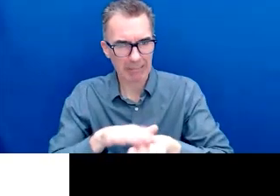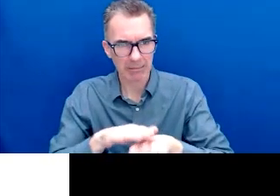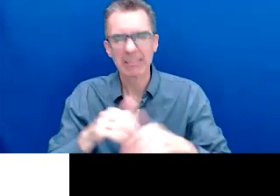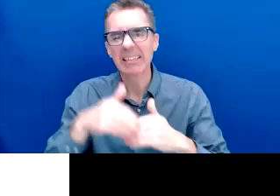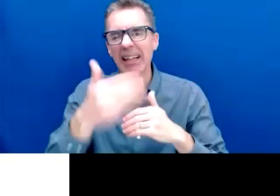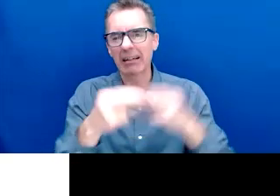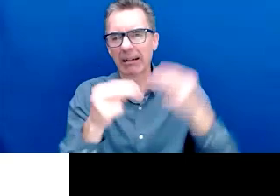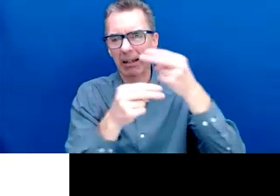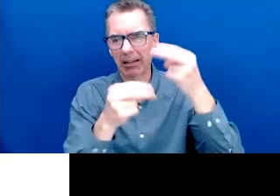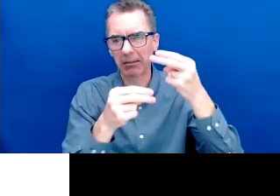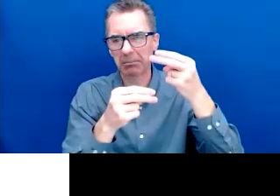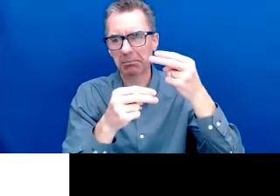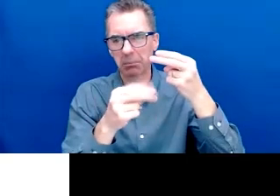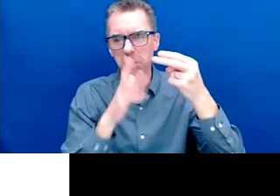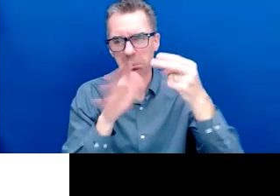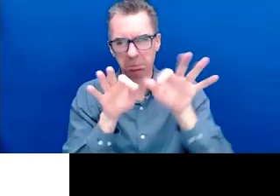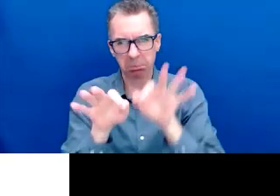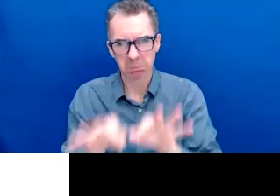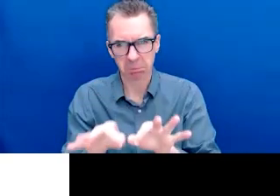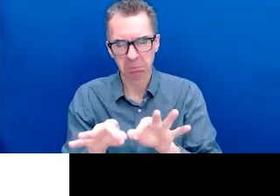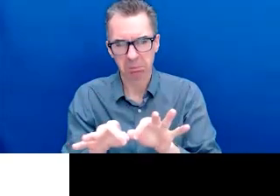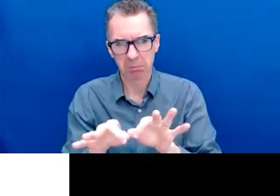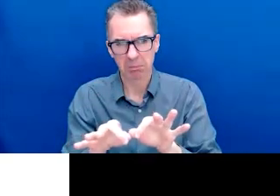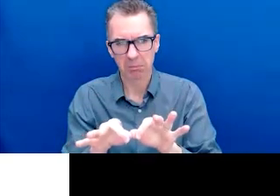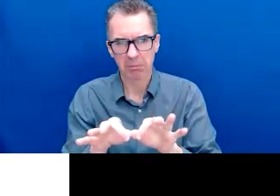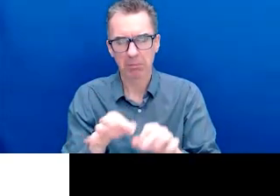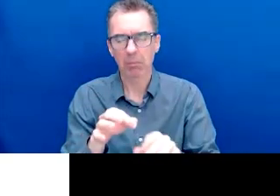But it's, it's really talking about the cost. Okay.